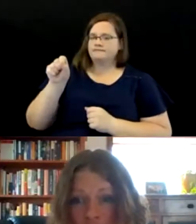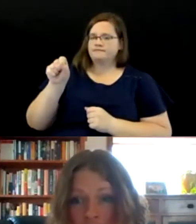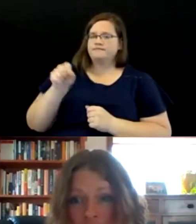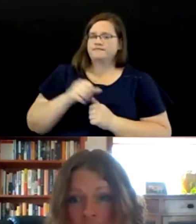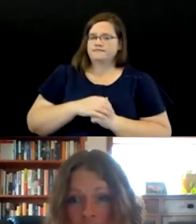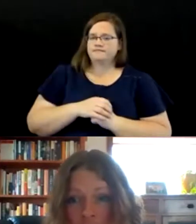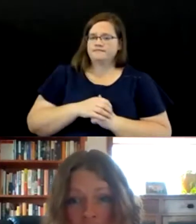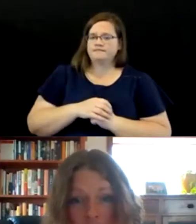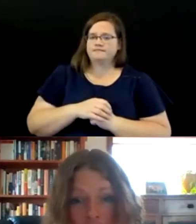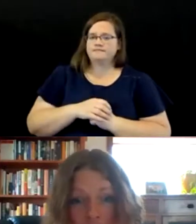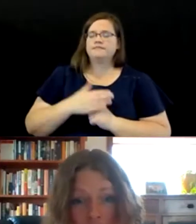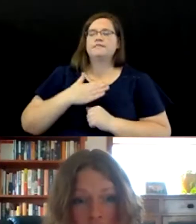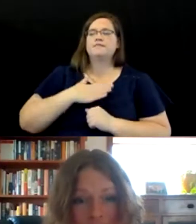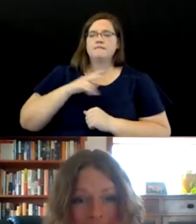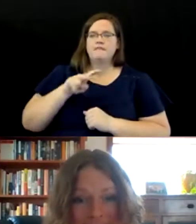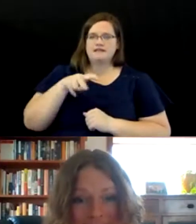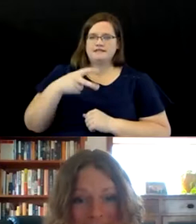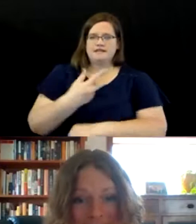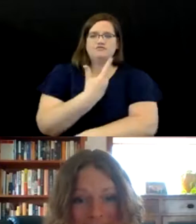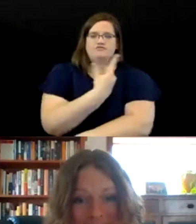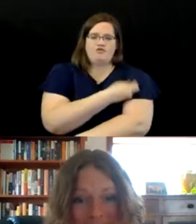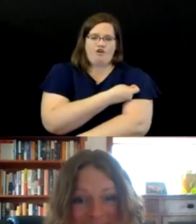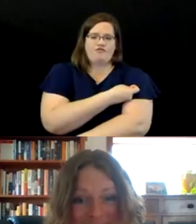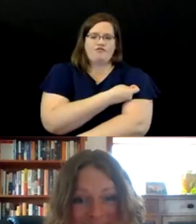second shot -- so I got my first one